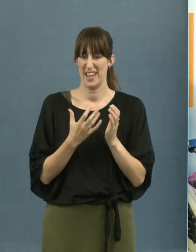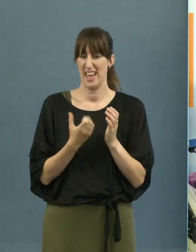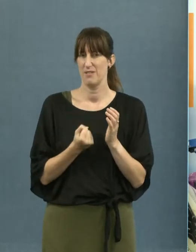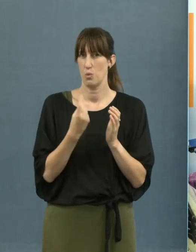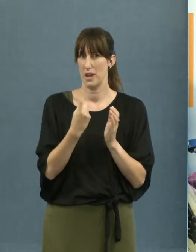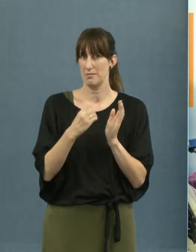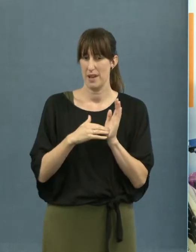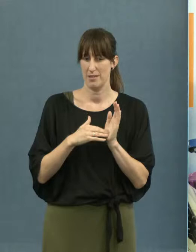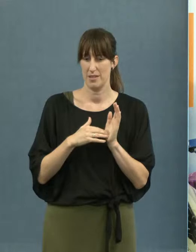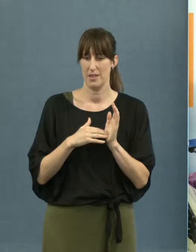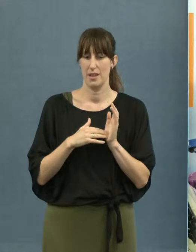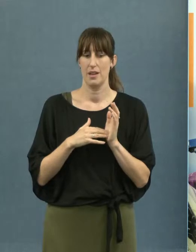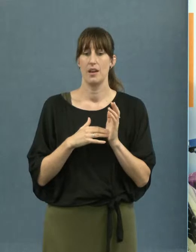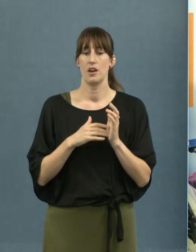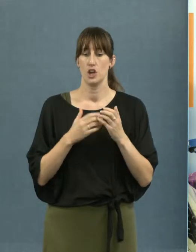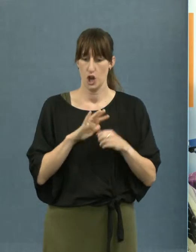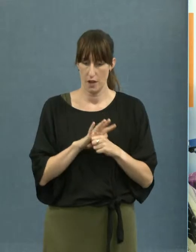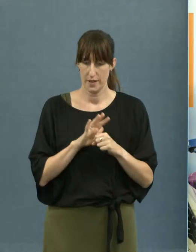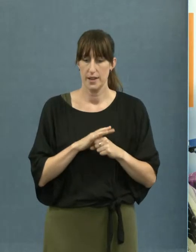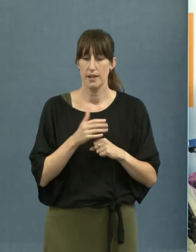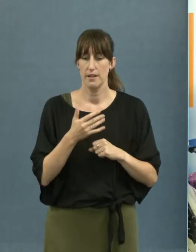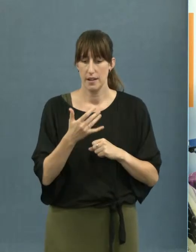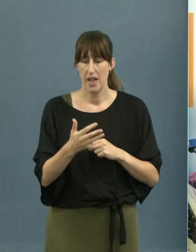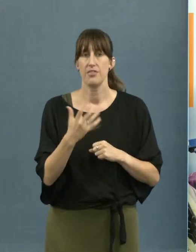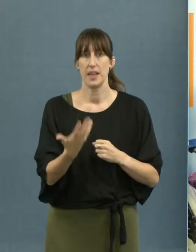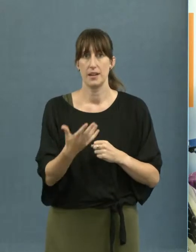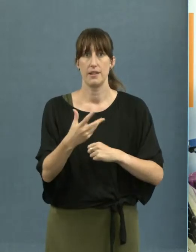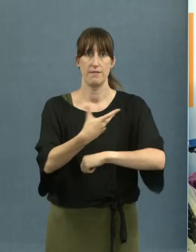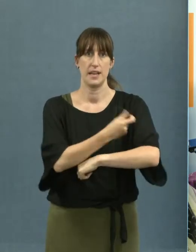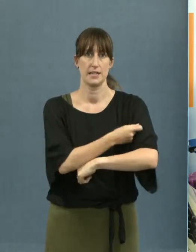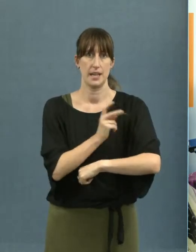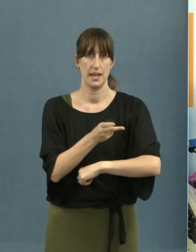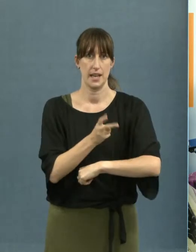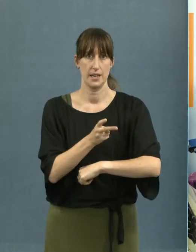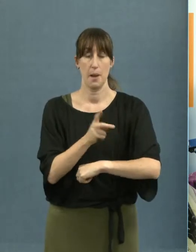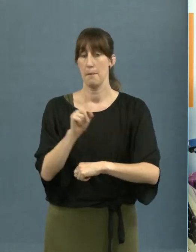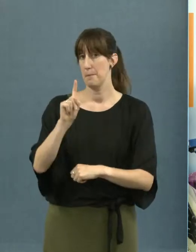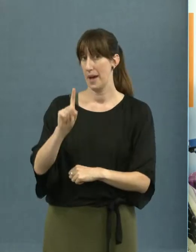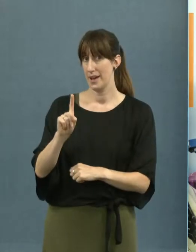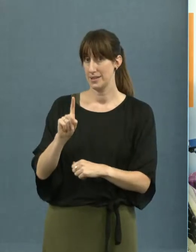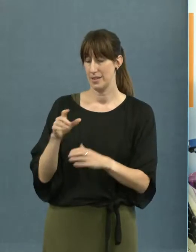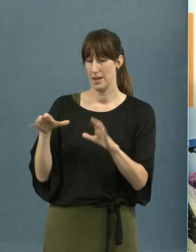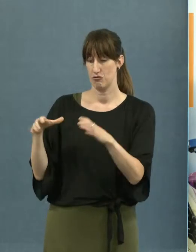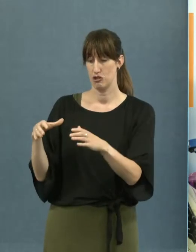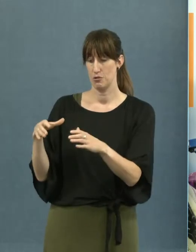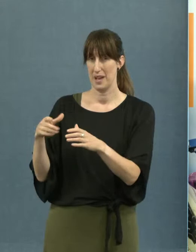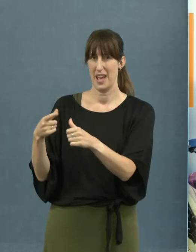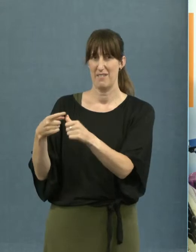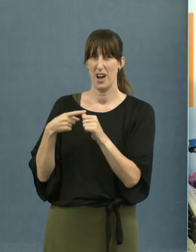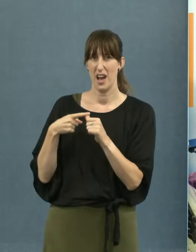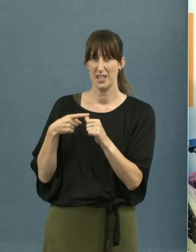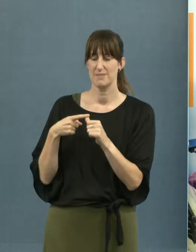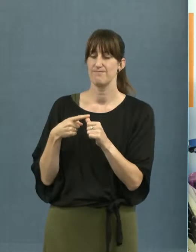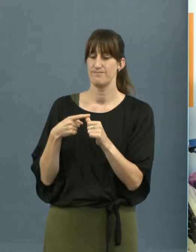after infection before you have a dose of vaccine. Our advisory